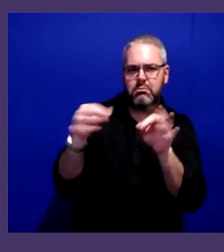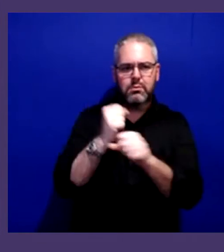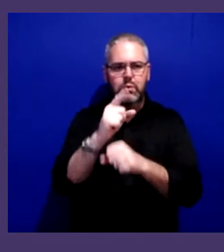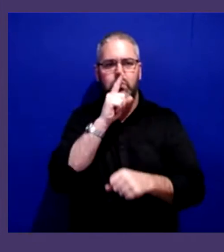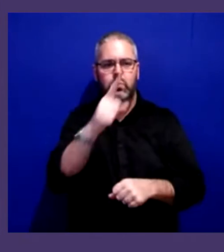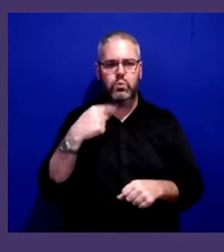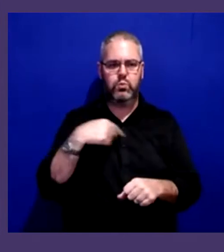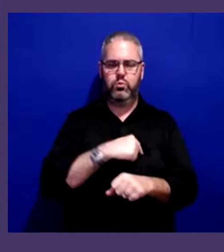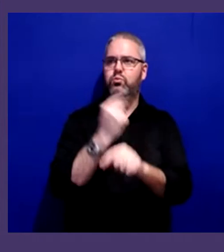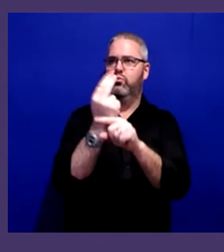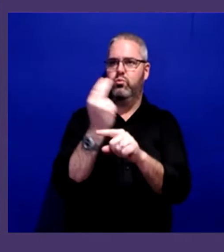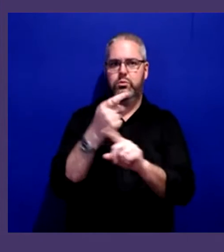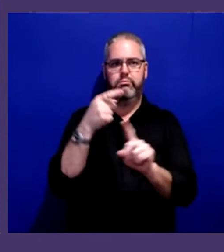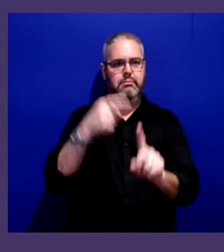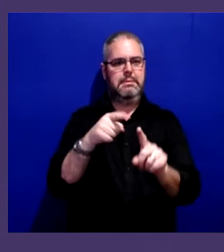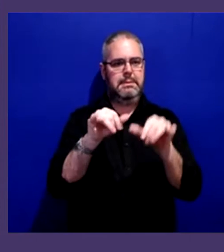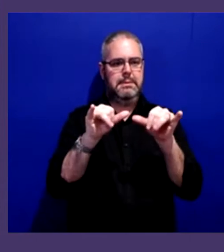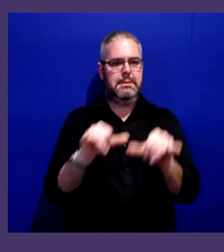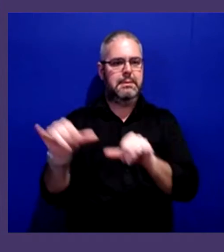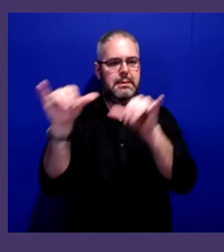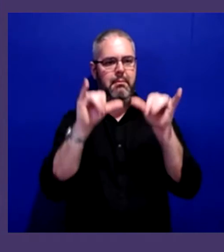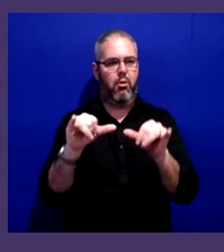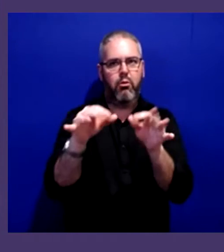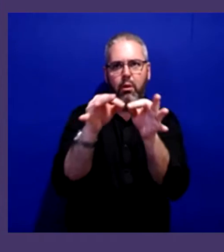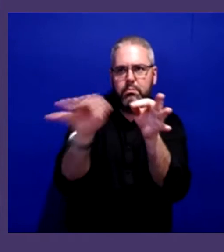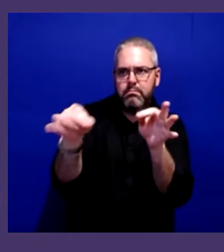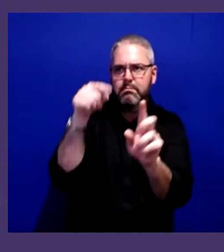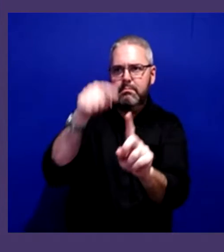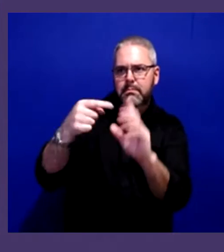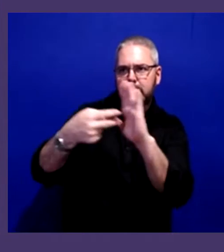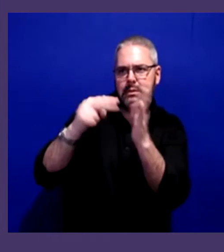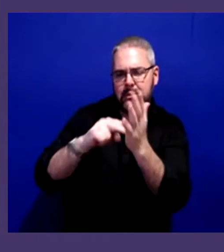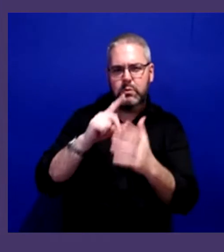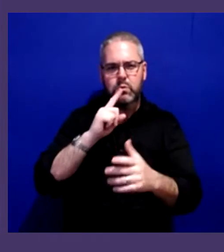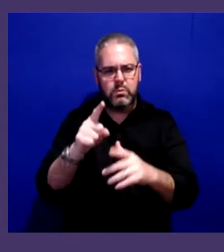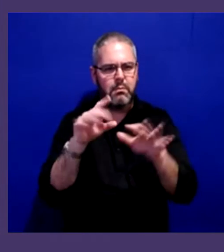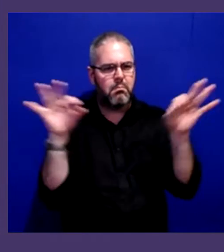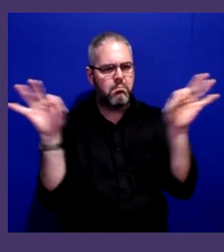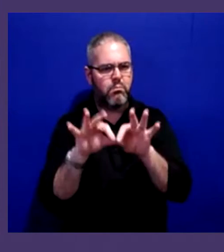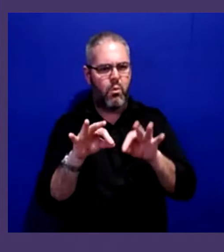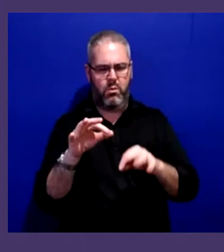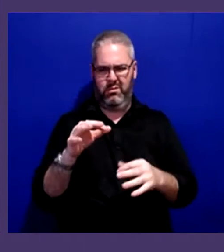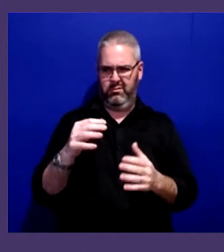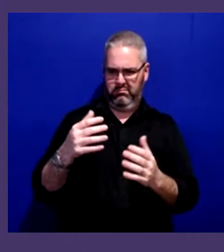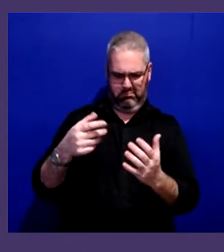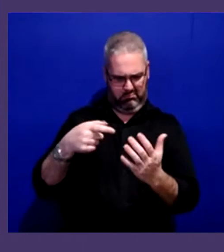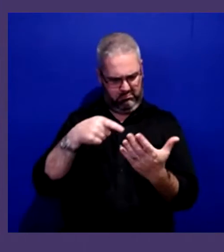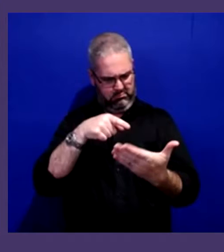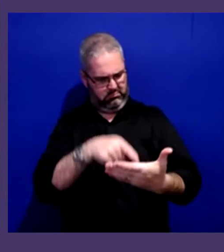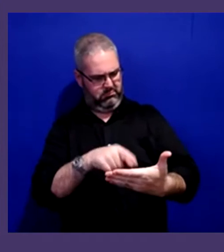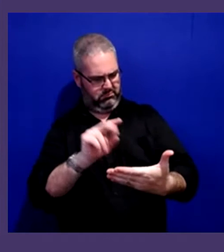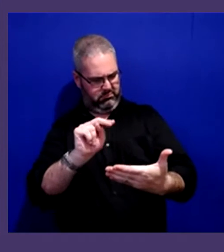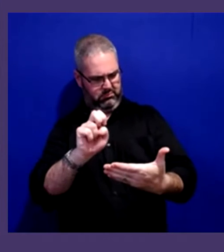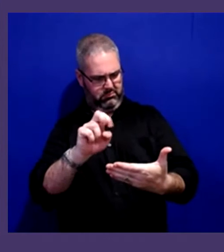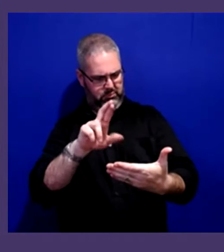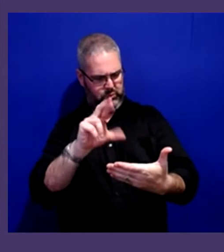the similar definitions and really the foundation of what do we mean by neurodiversity, and I'll start there.